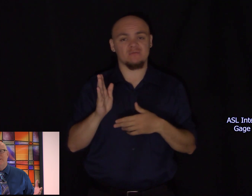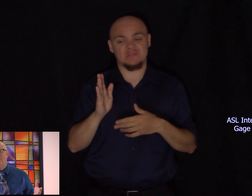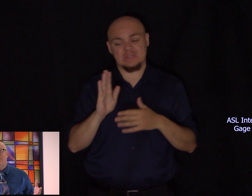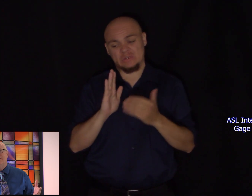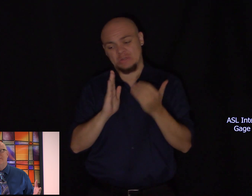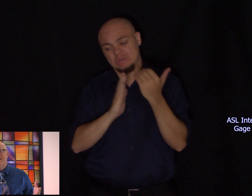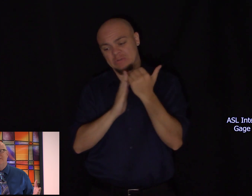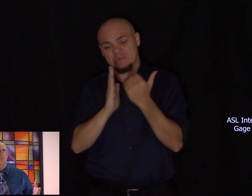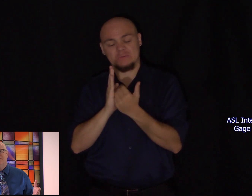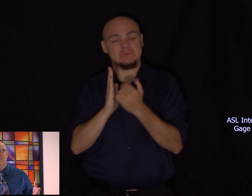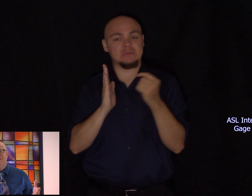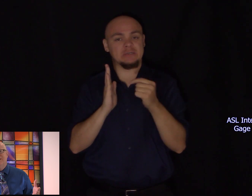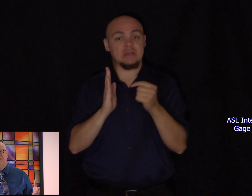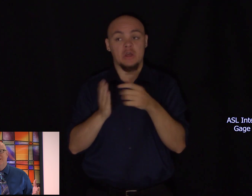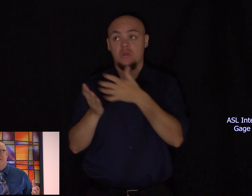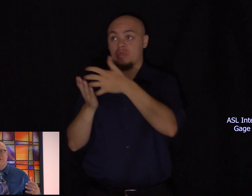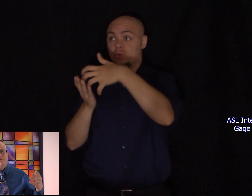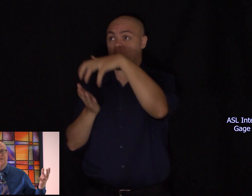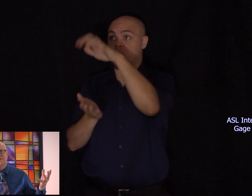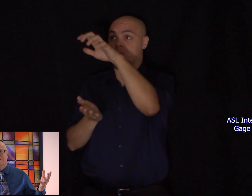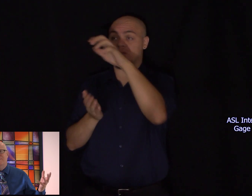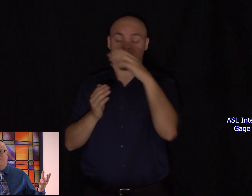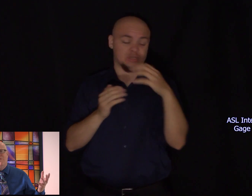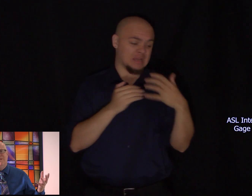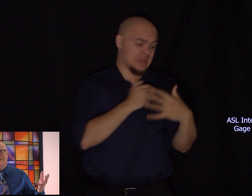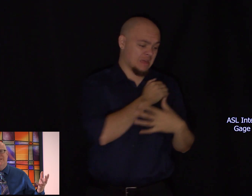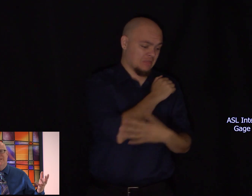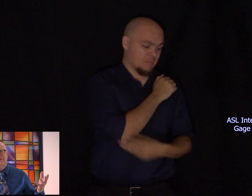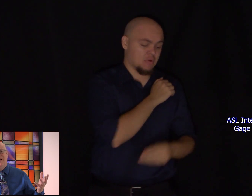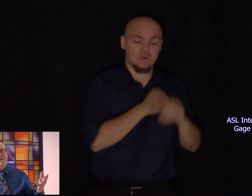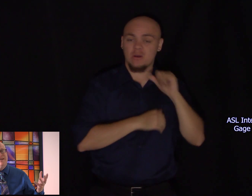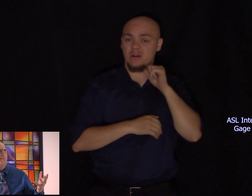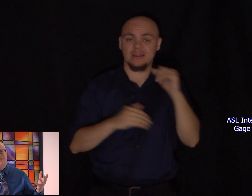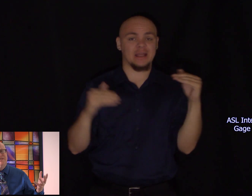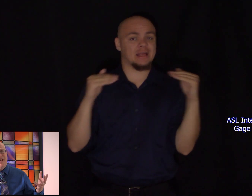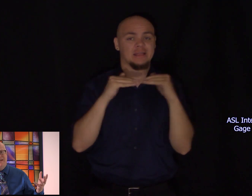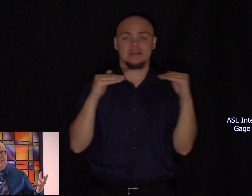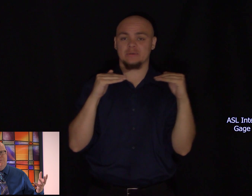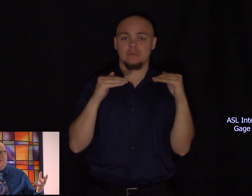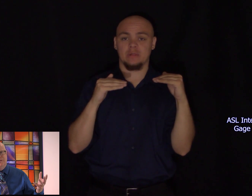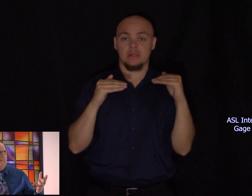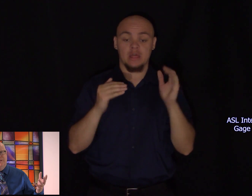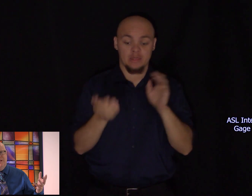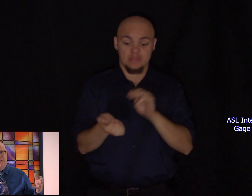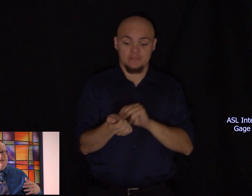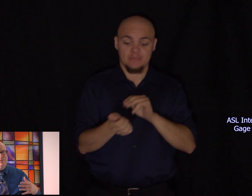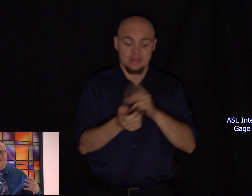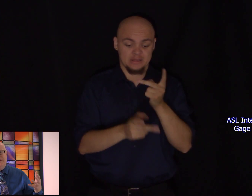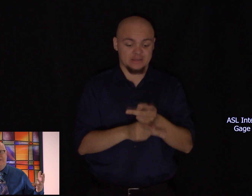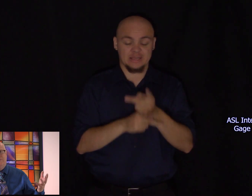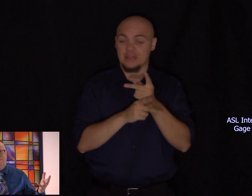we don't want to face that the rich and the poor are definitely not equal they don't receive equal